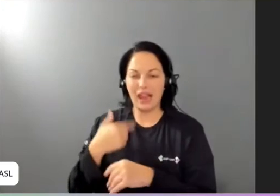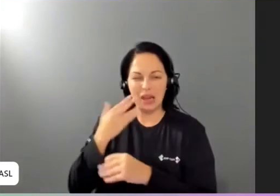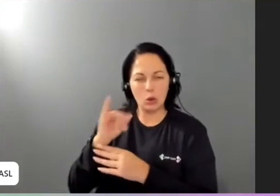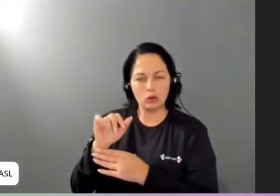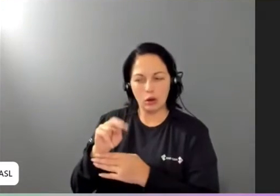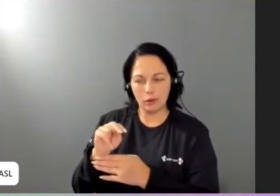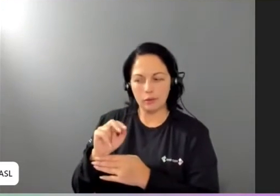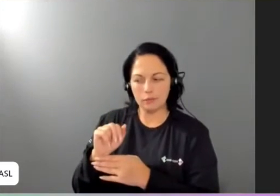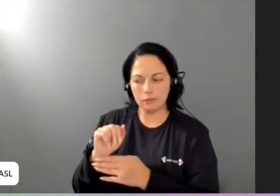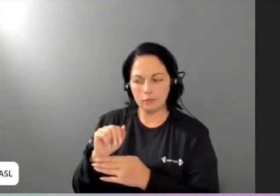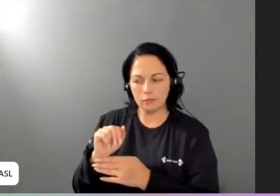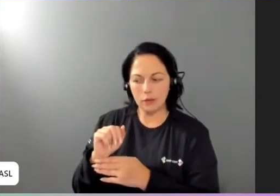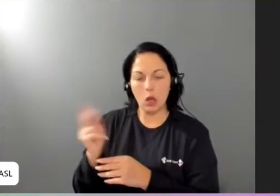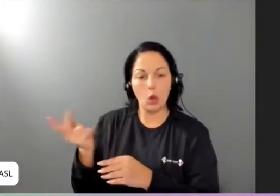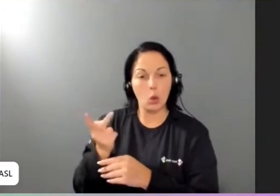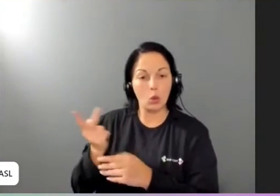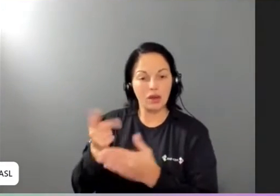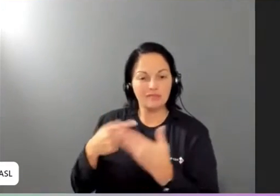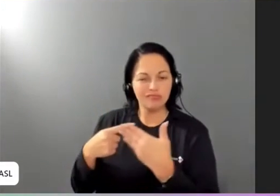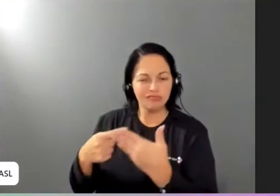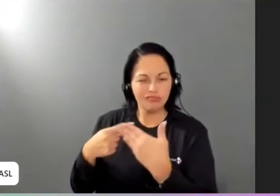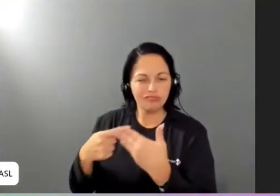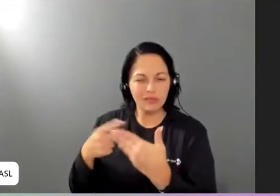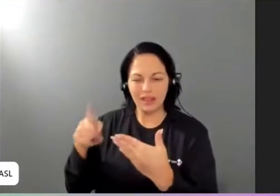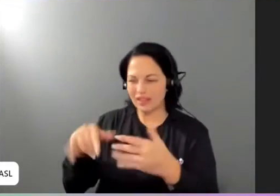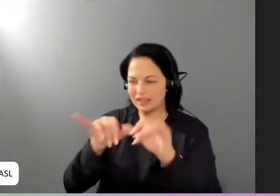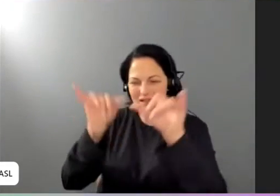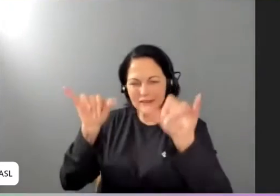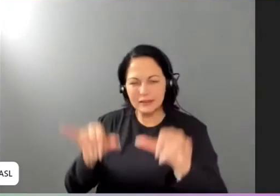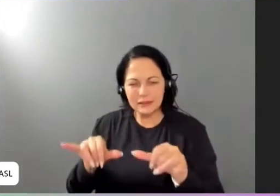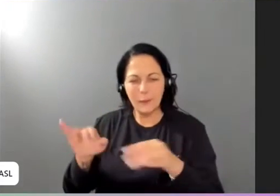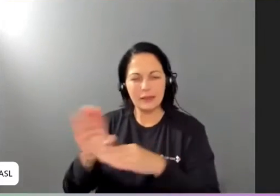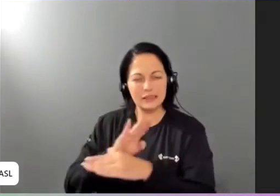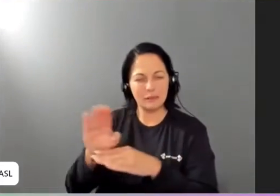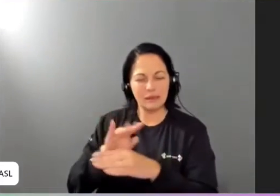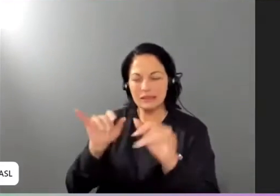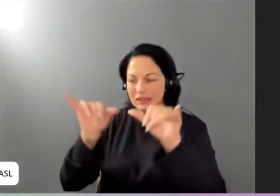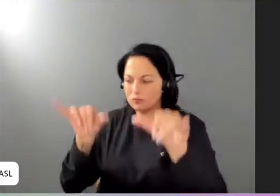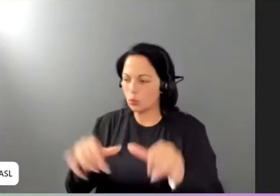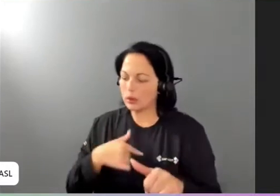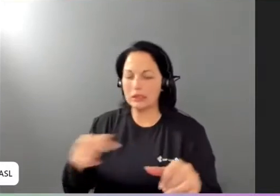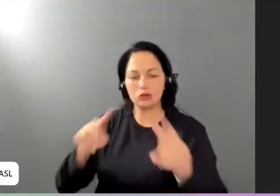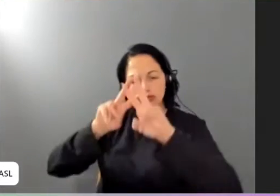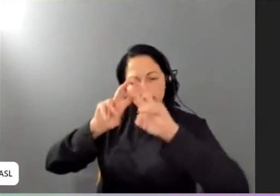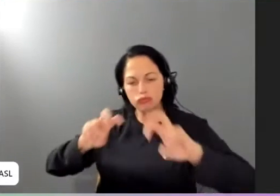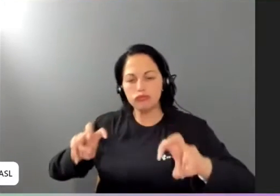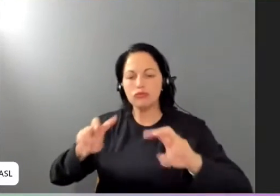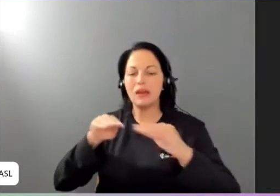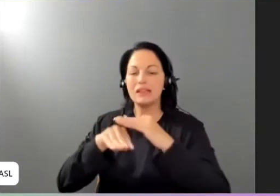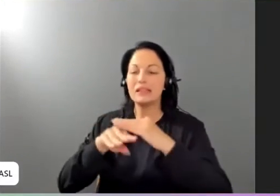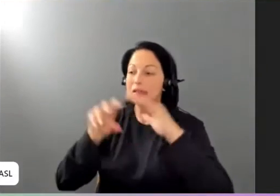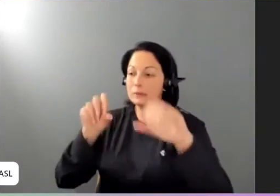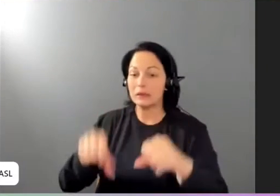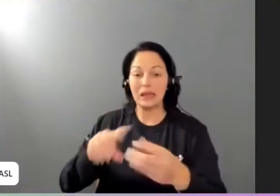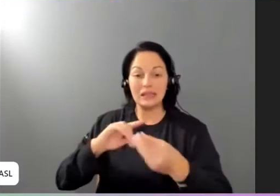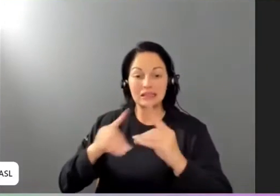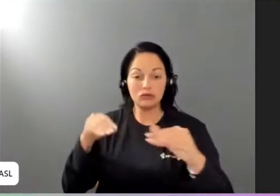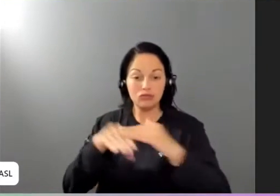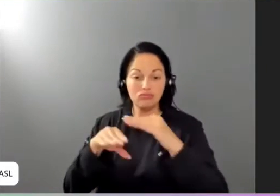result of elevating the focus on accessibility. And Jonathan, I know you and I have talked about how these